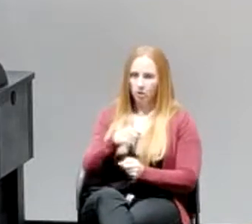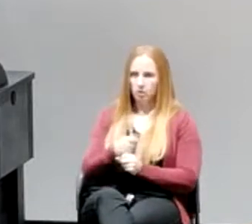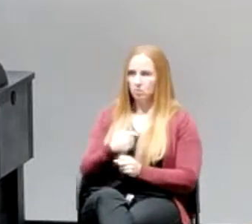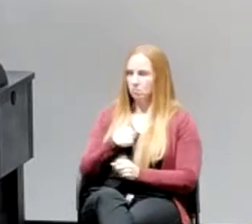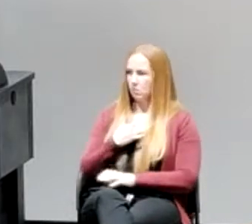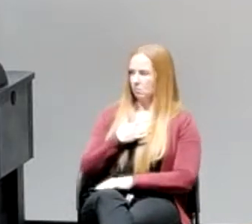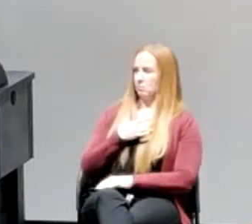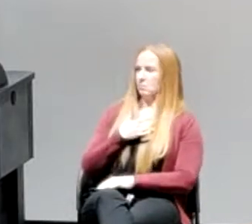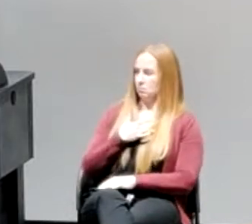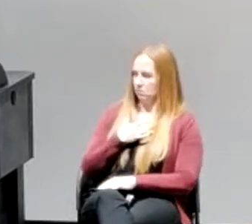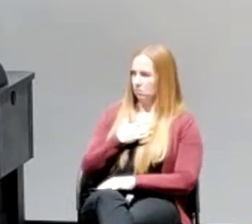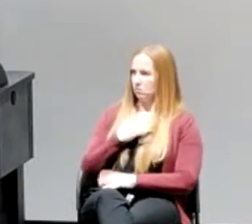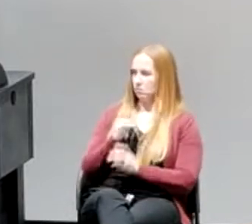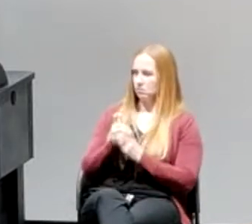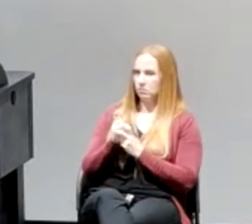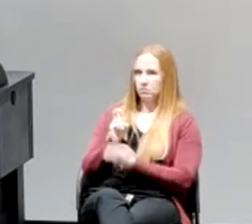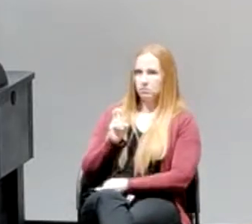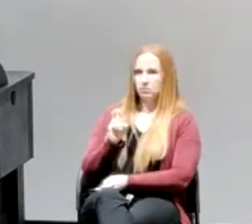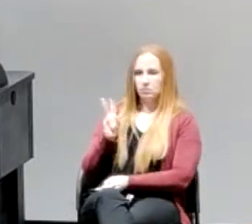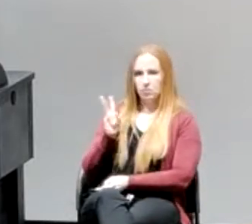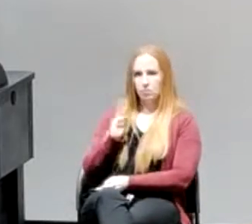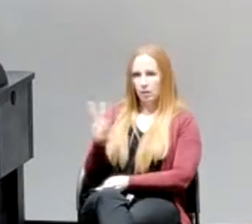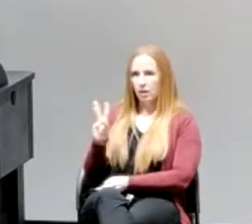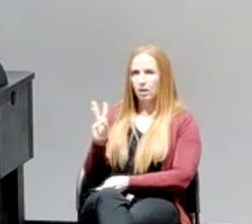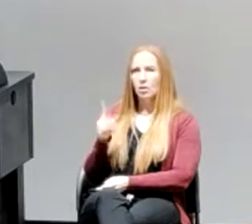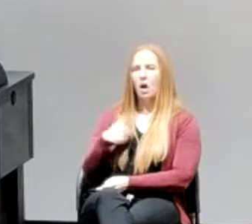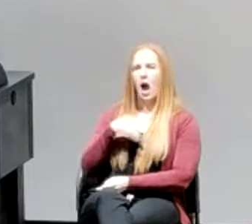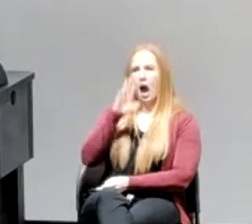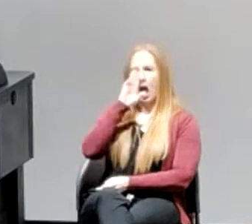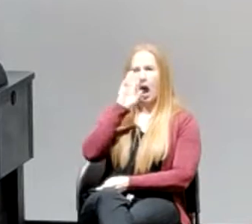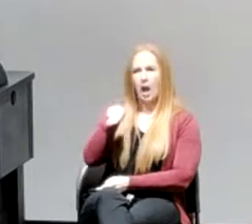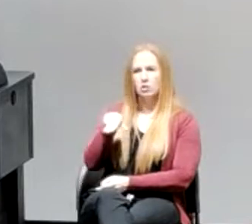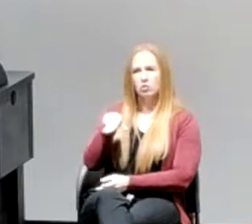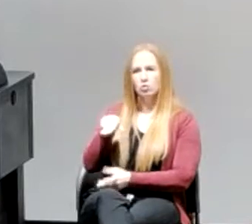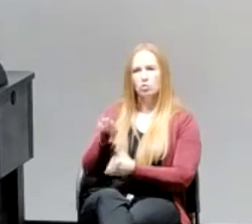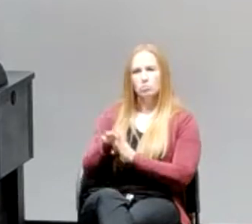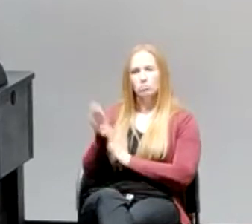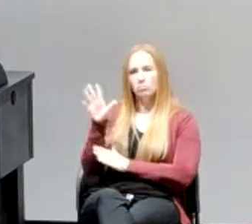He said that doubling in technological capabilities is occurring today every